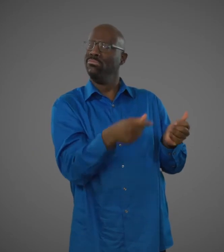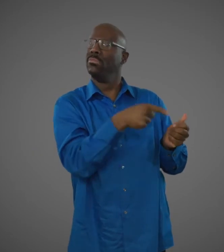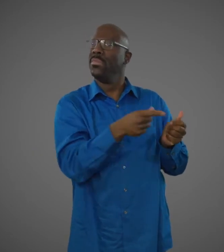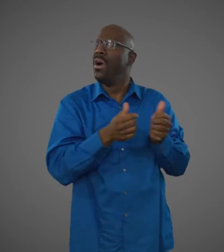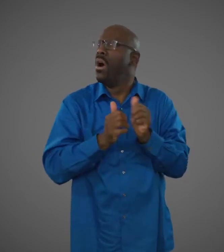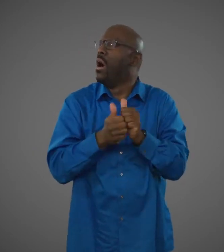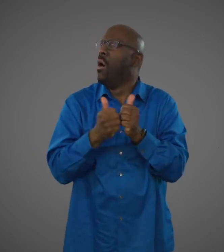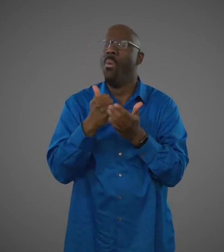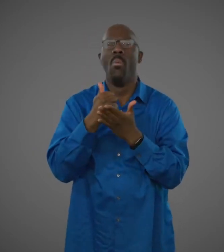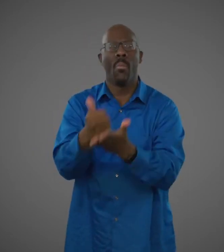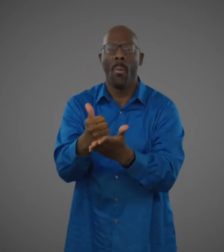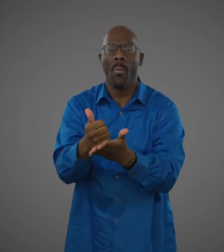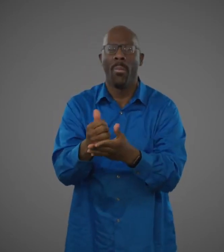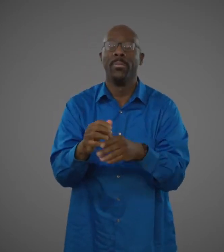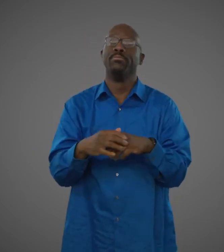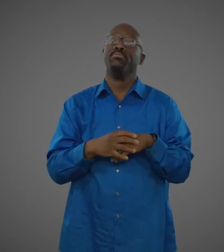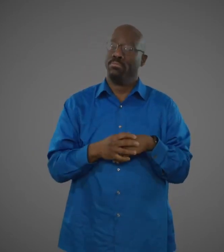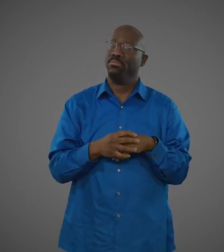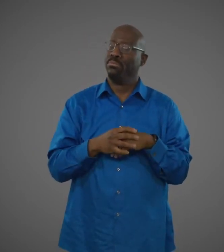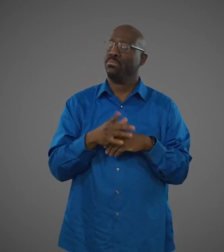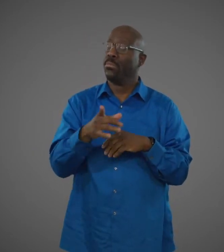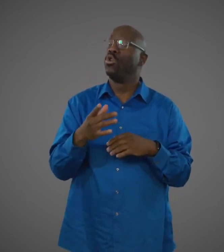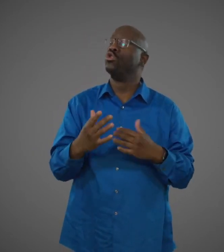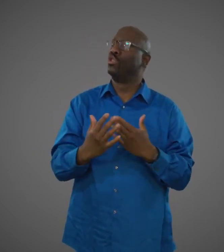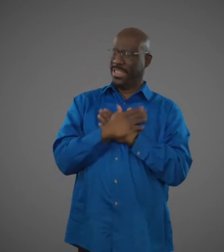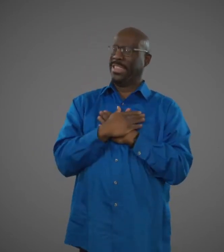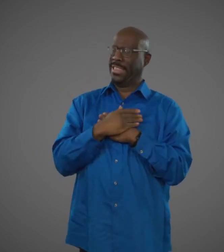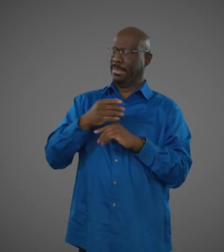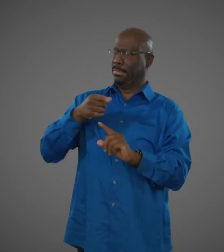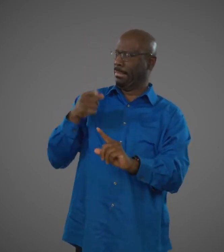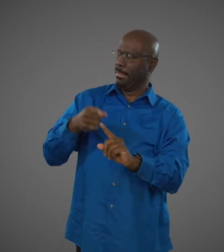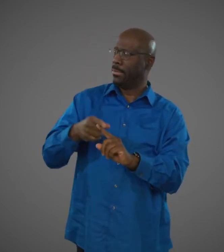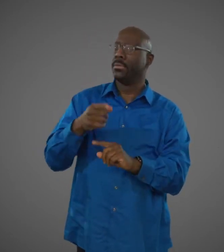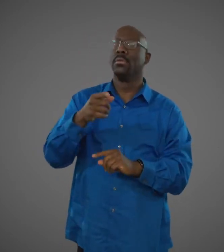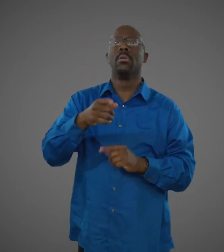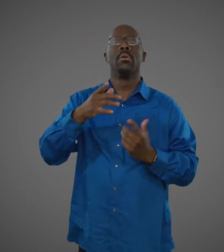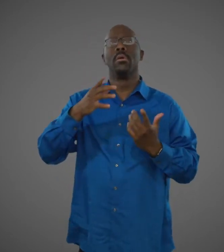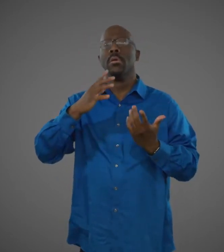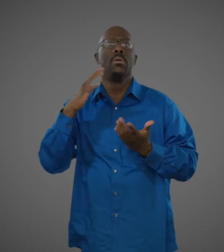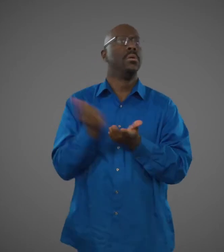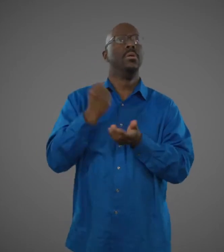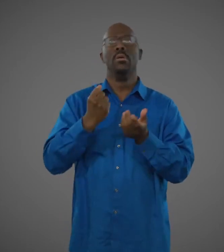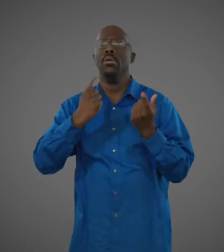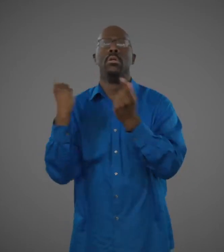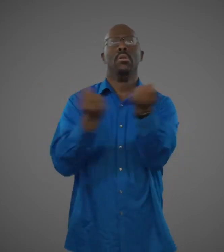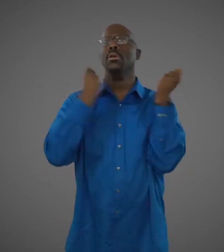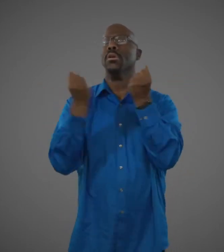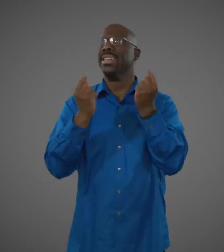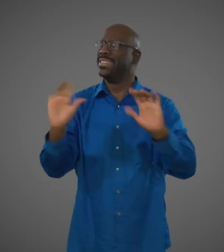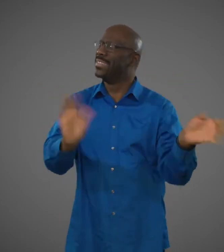One way you can start to recover is to get a lot of rest, and limit your activities.